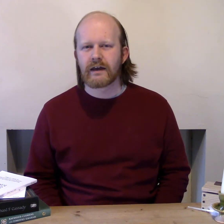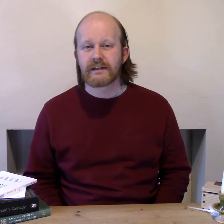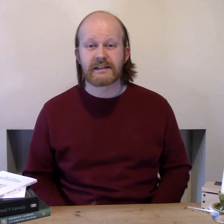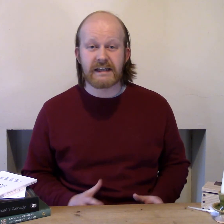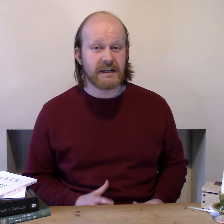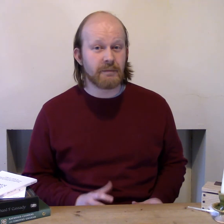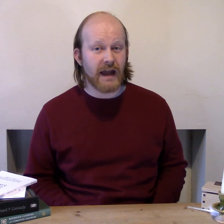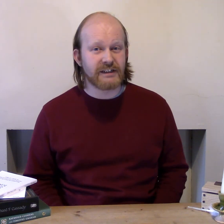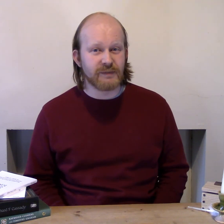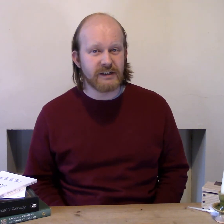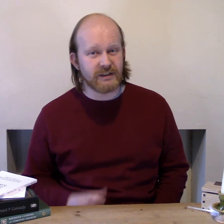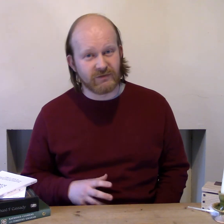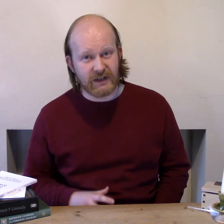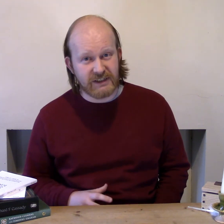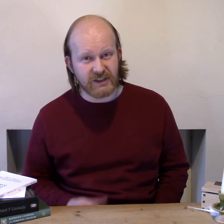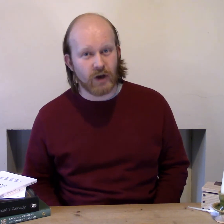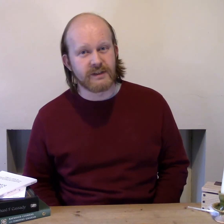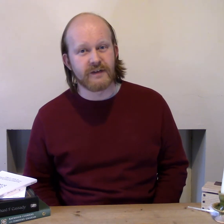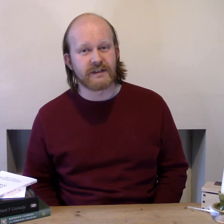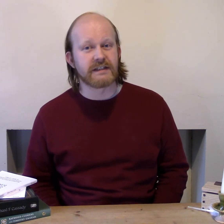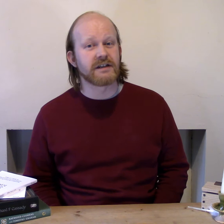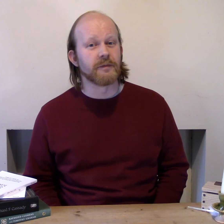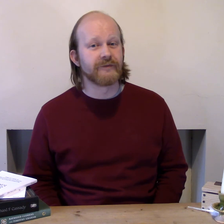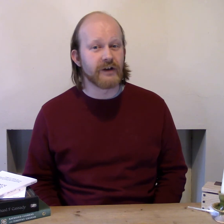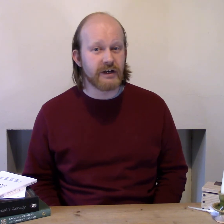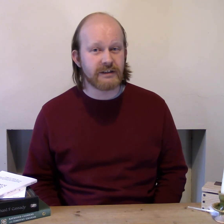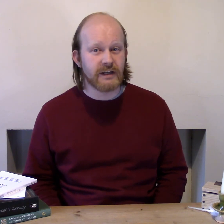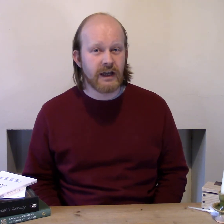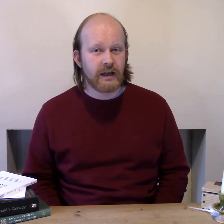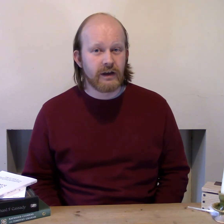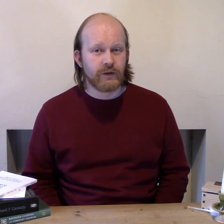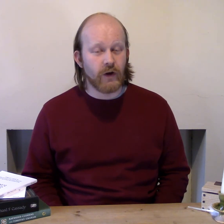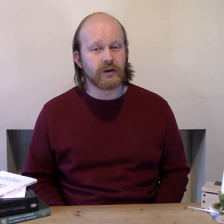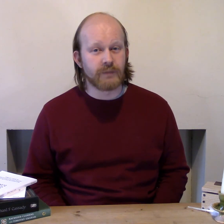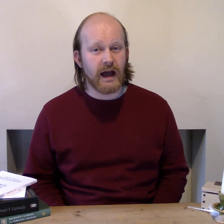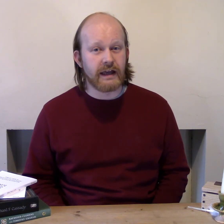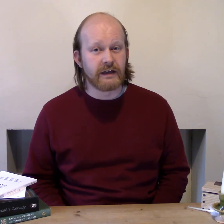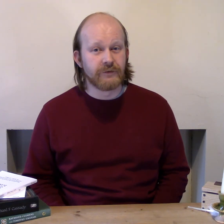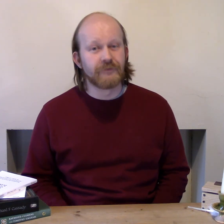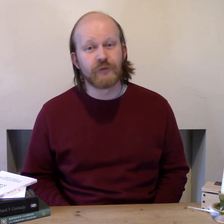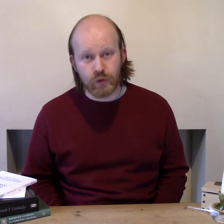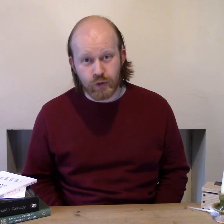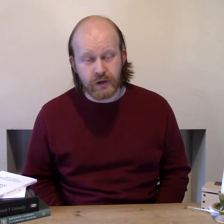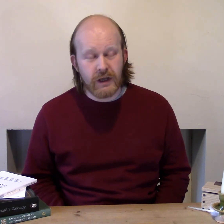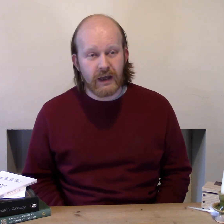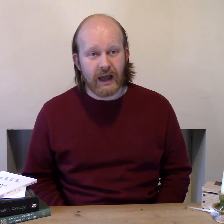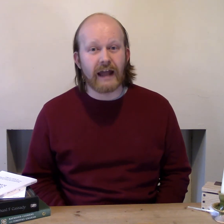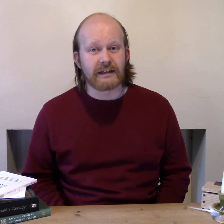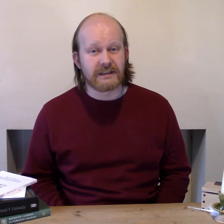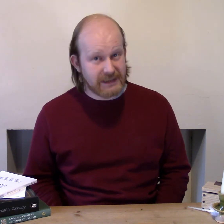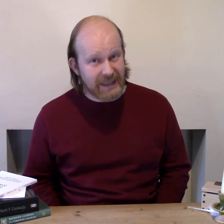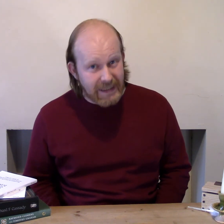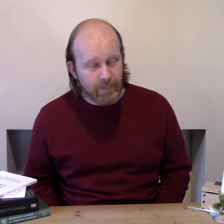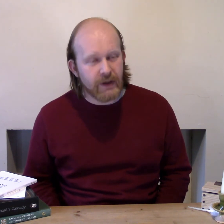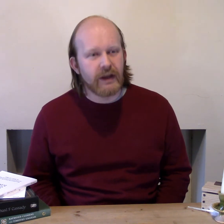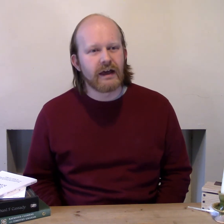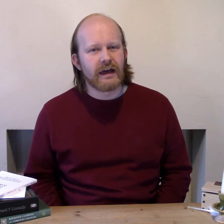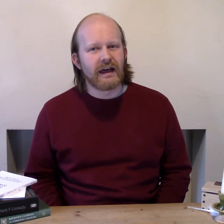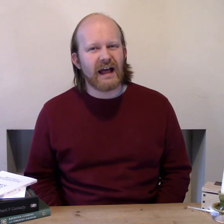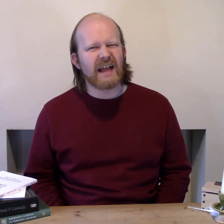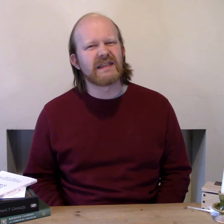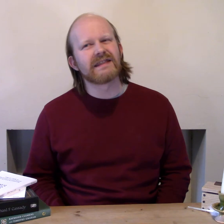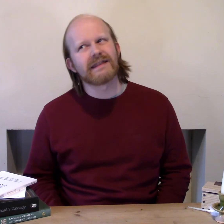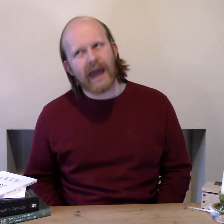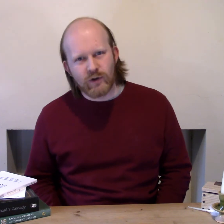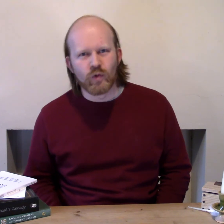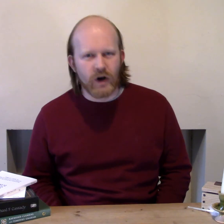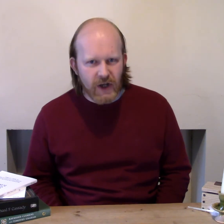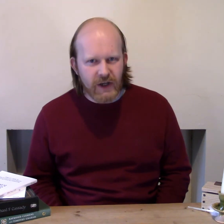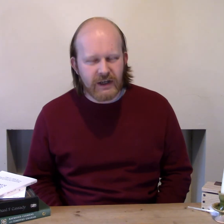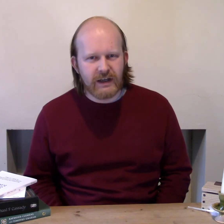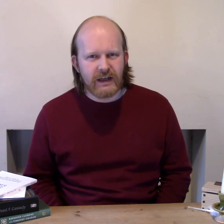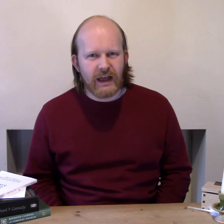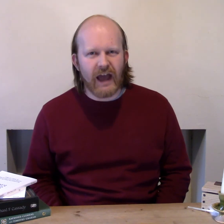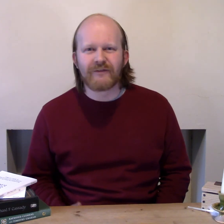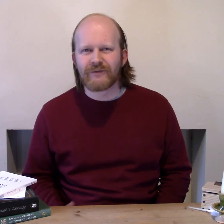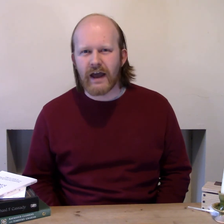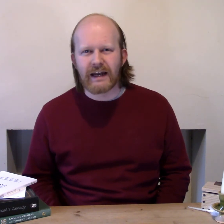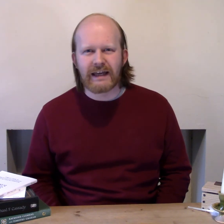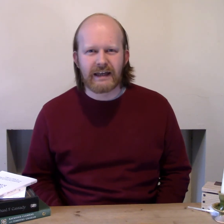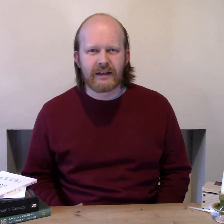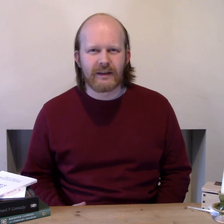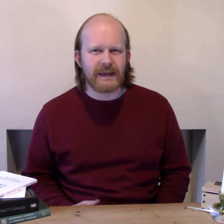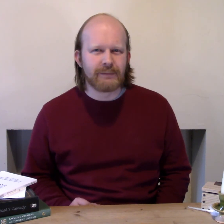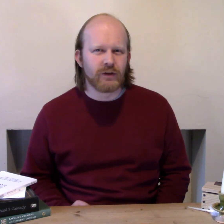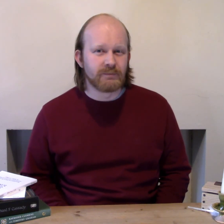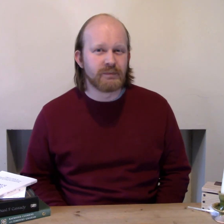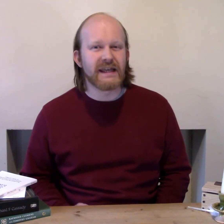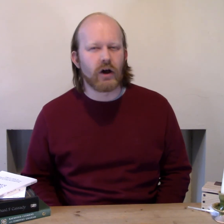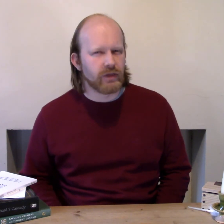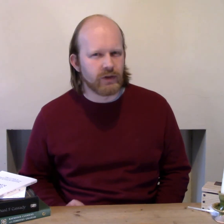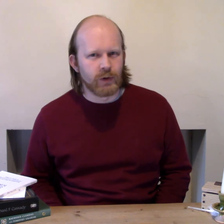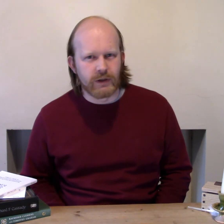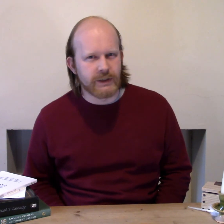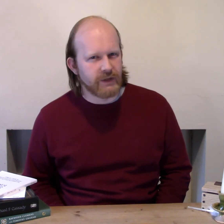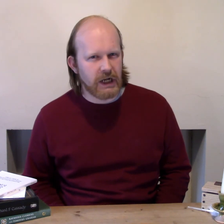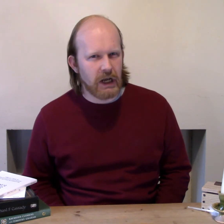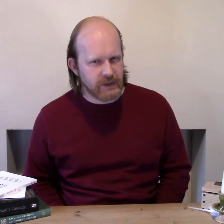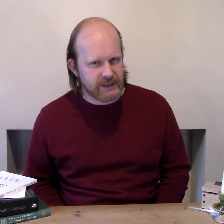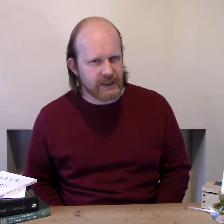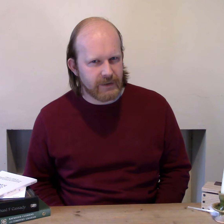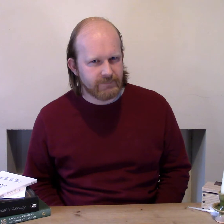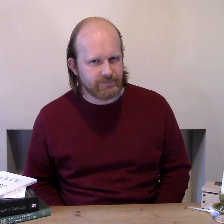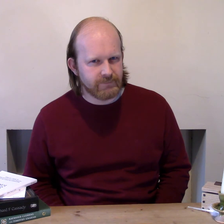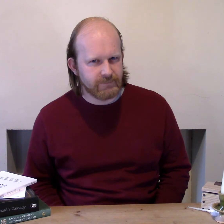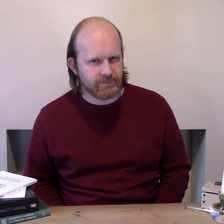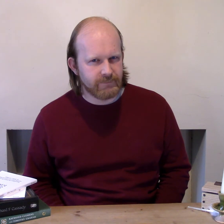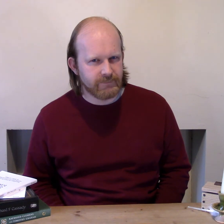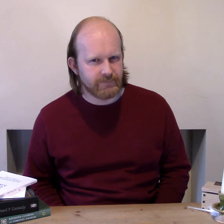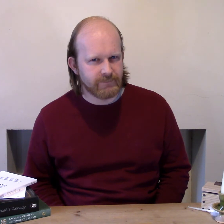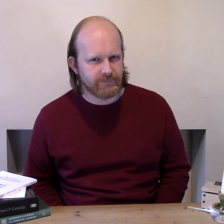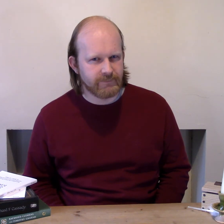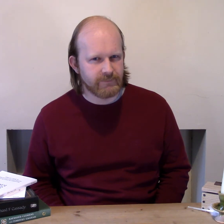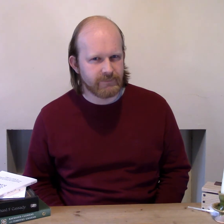Senior management and religious observances come first, followed by Food, Sleep and then Work and finally the people beyond the walls of the cloister.